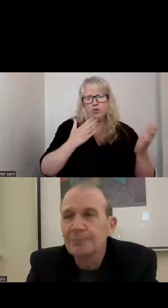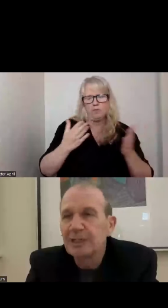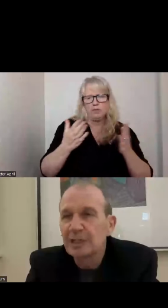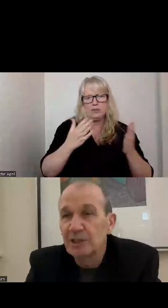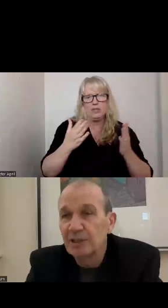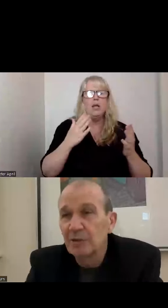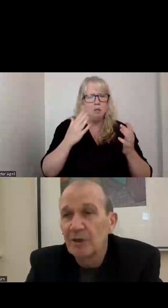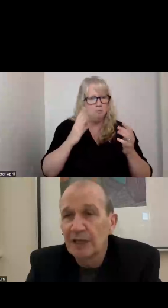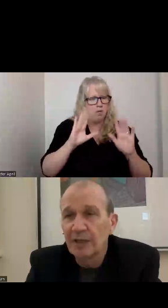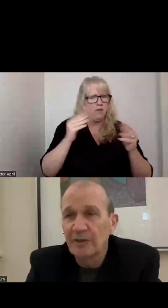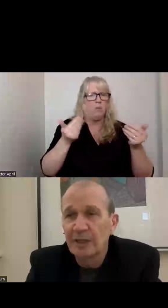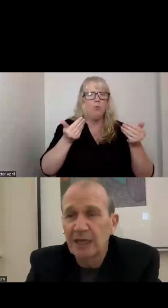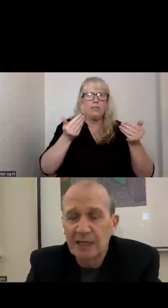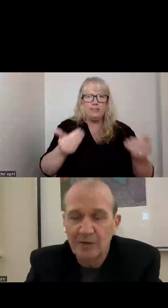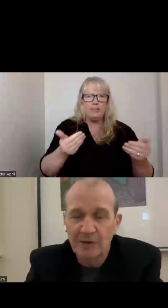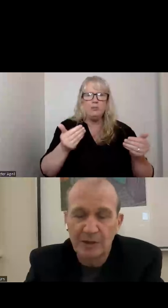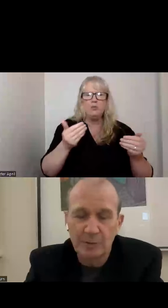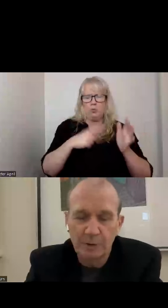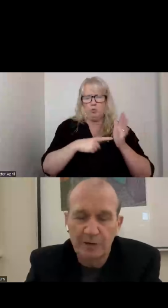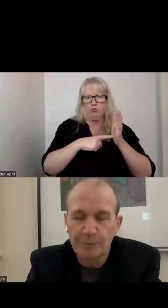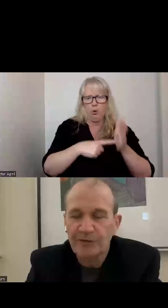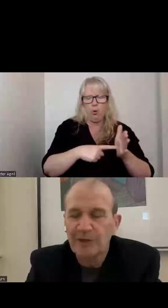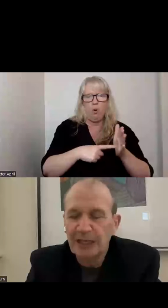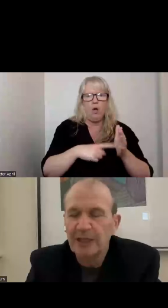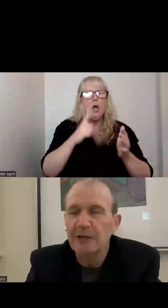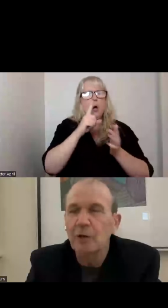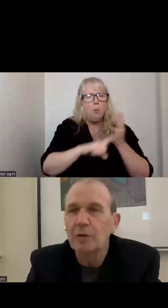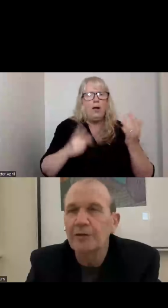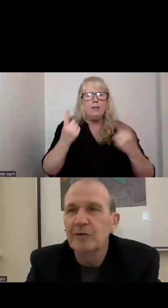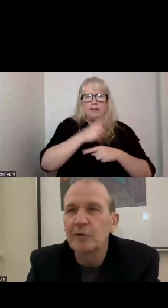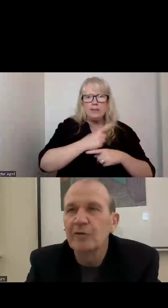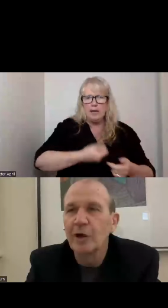MOVEMENT CONTINUES AND WAS EXPRESSED TODAY IS THE GOAL IS TO USED